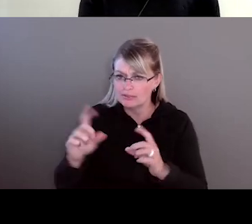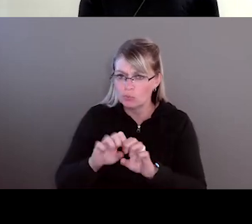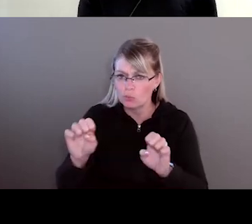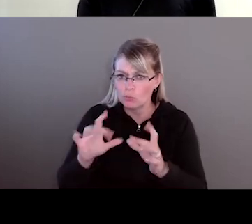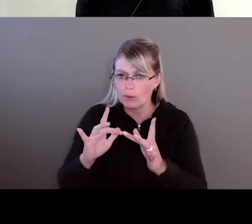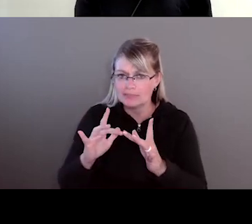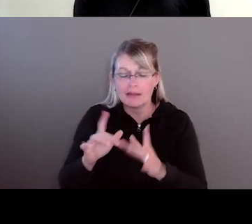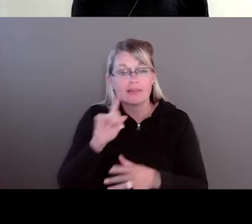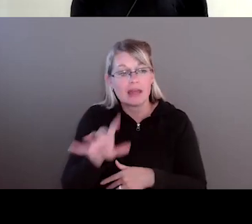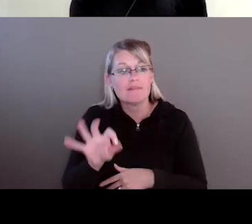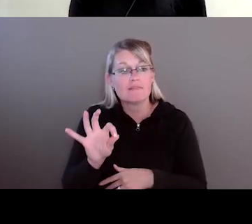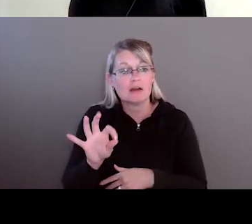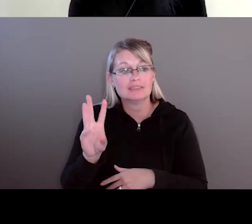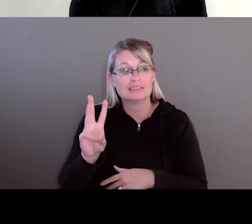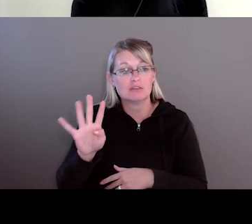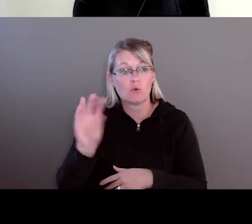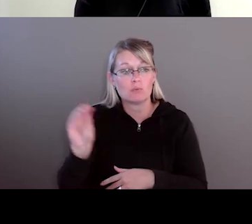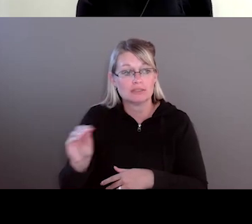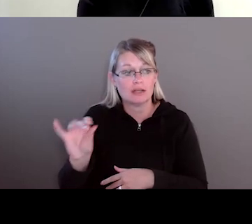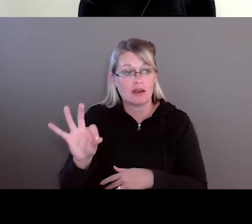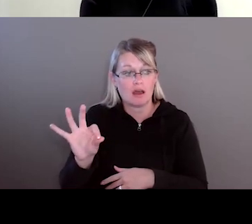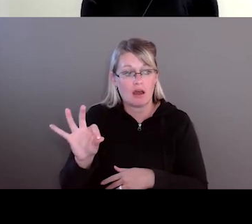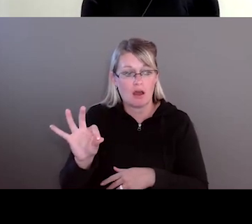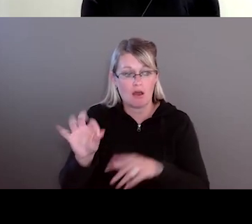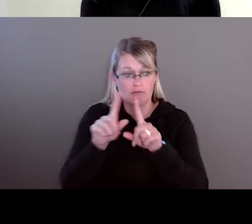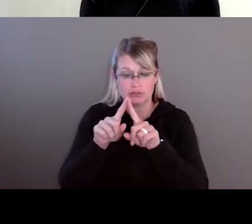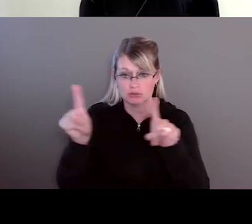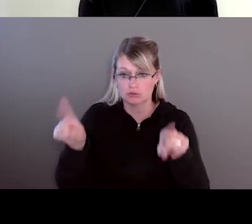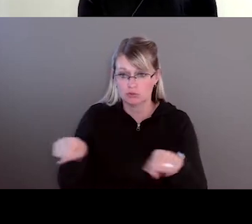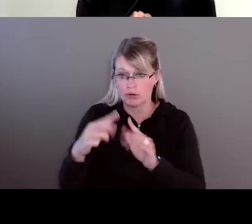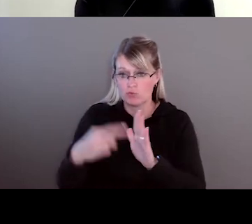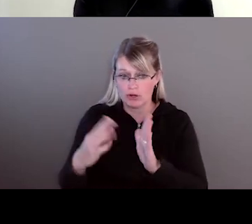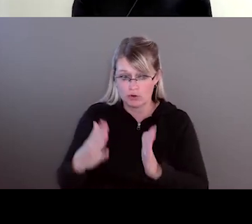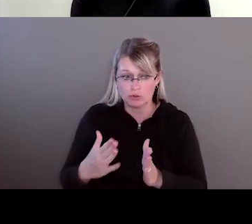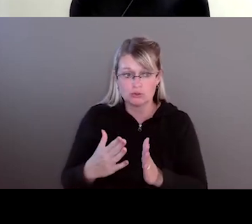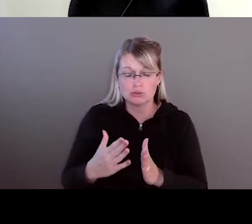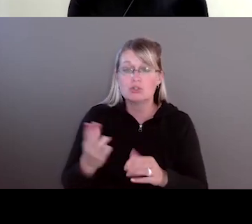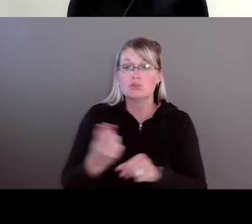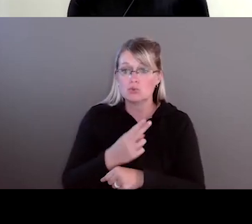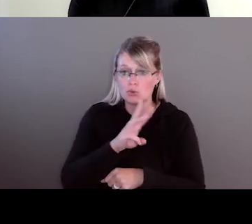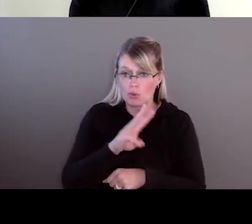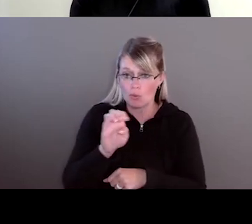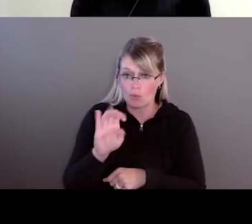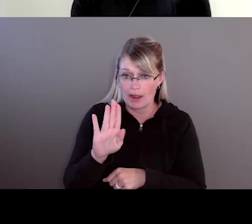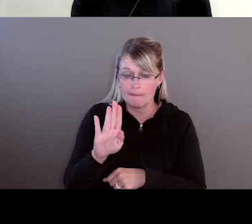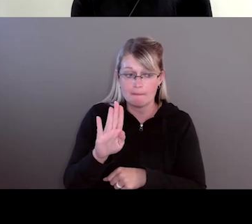and they found 64% of the screen reader users there navigate their website using the headings.